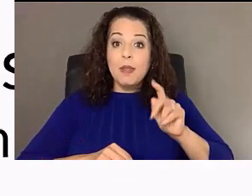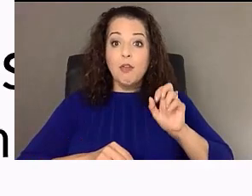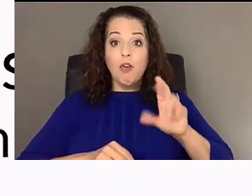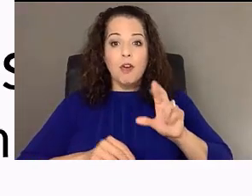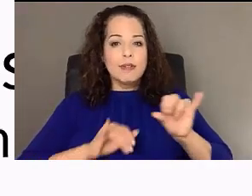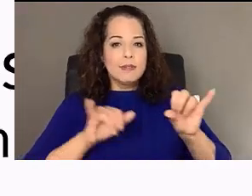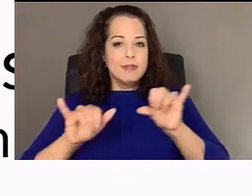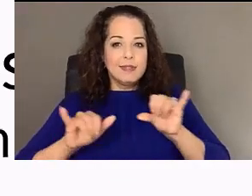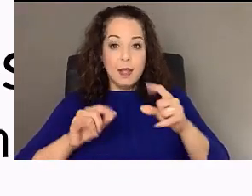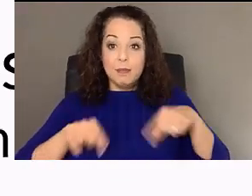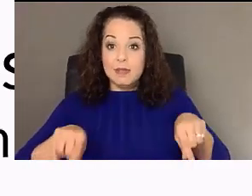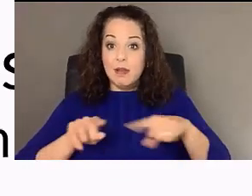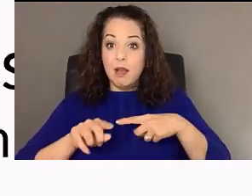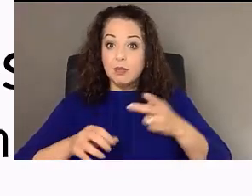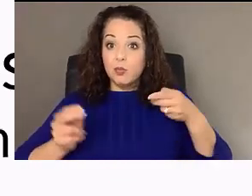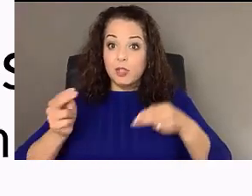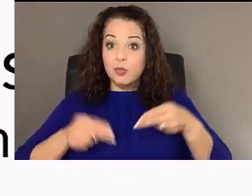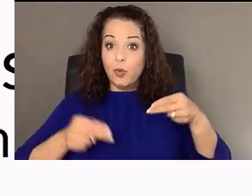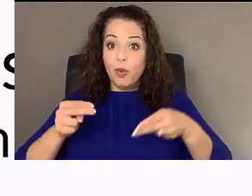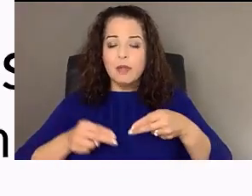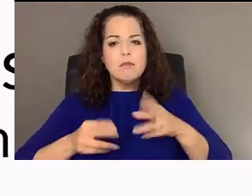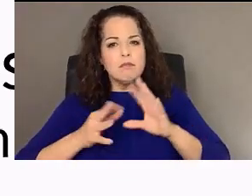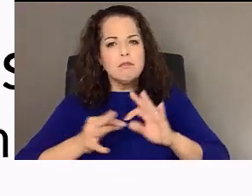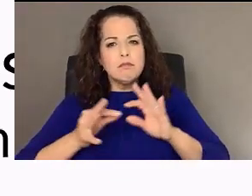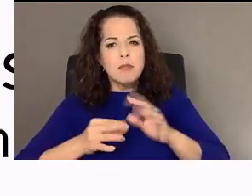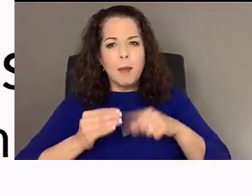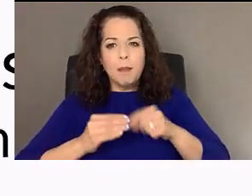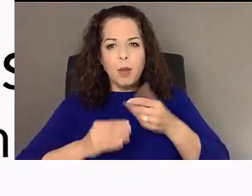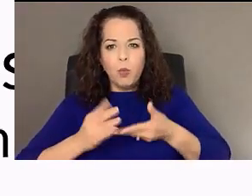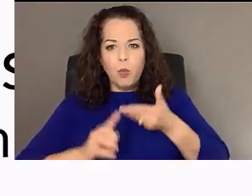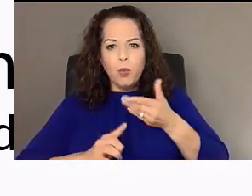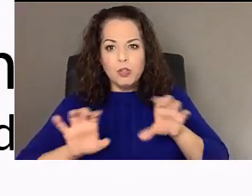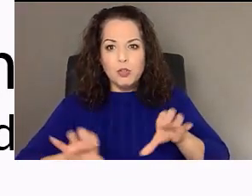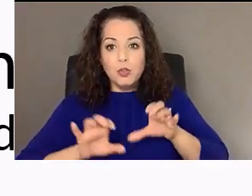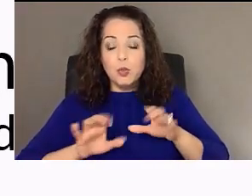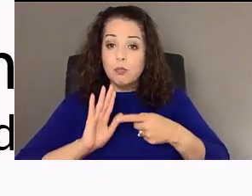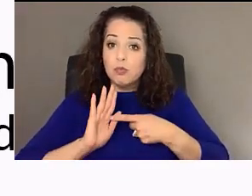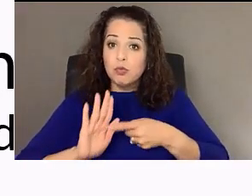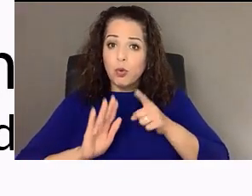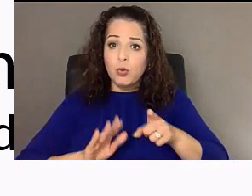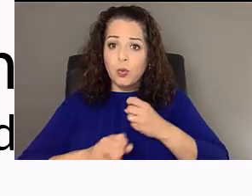Speak about what you do. Present your work and your findings.